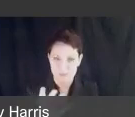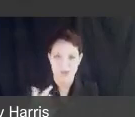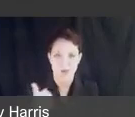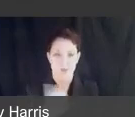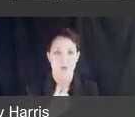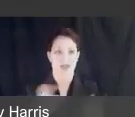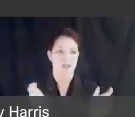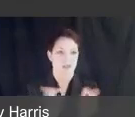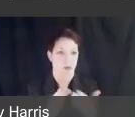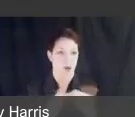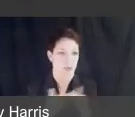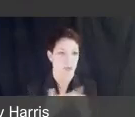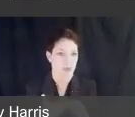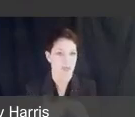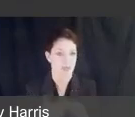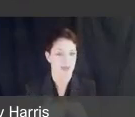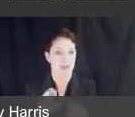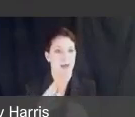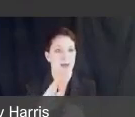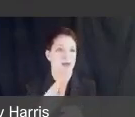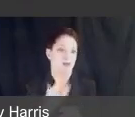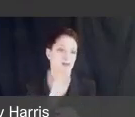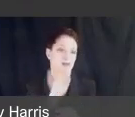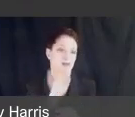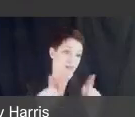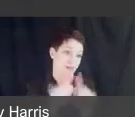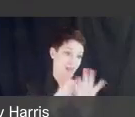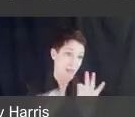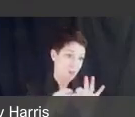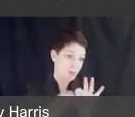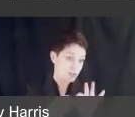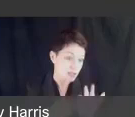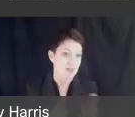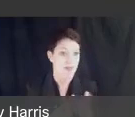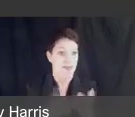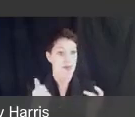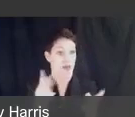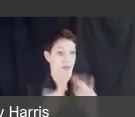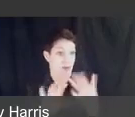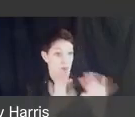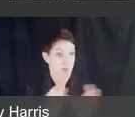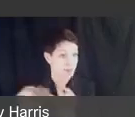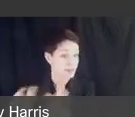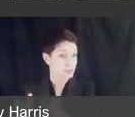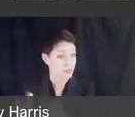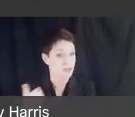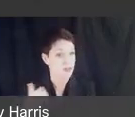particularly bilingual communities and other populations, where we do need to make sure that we